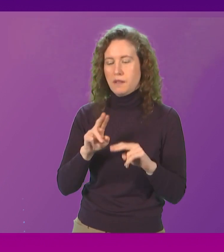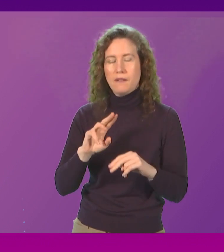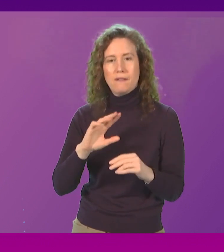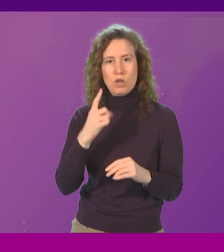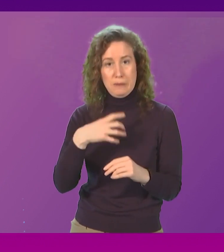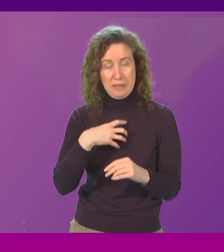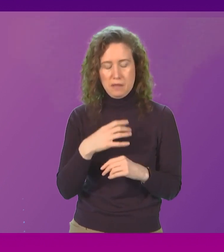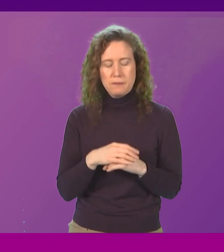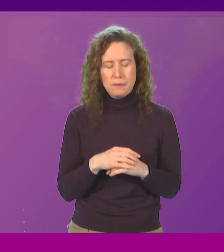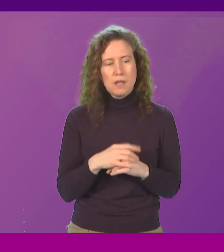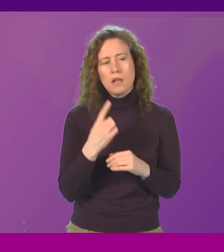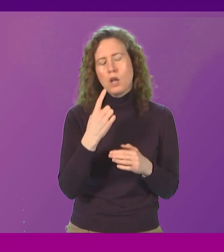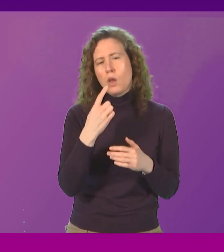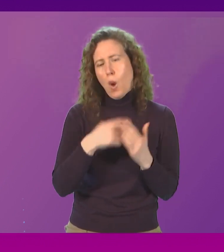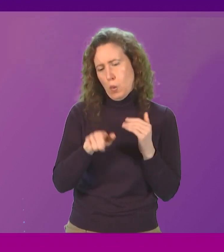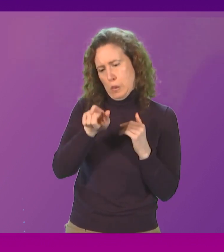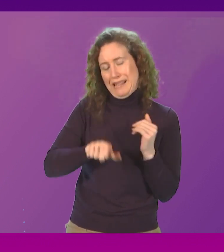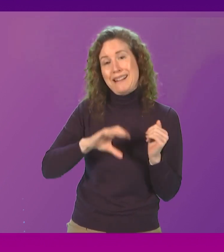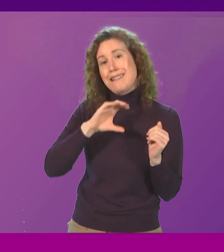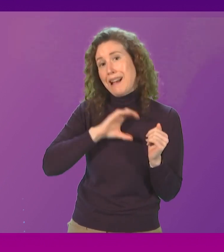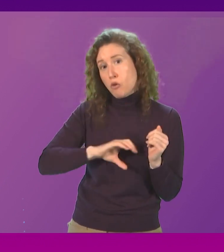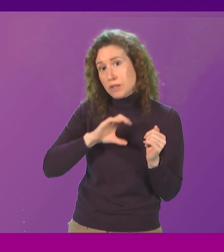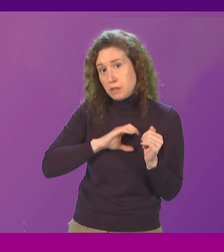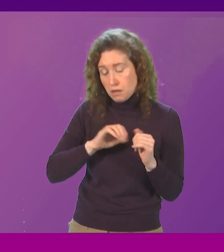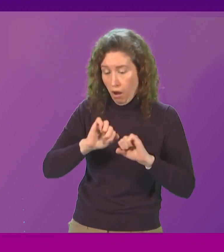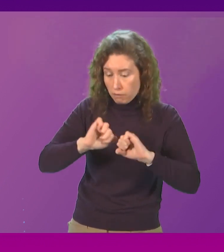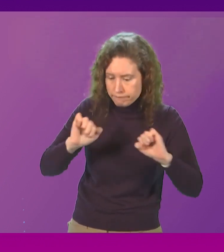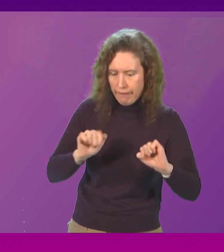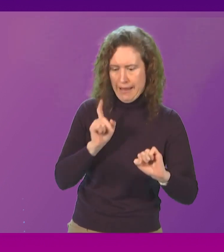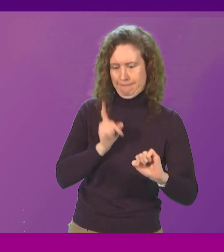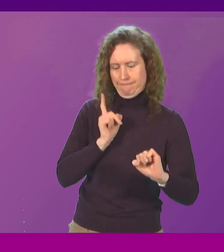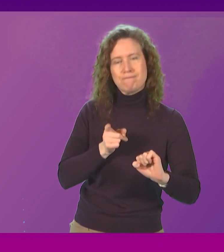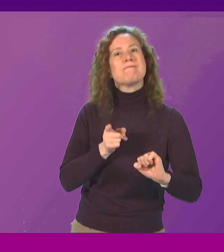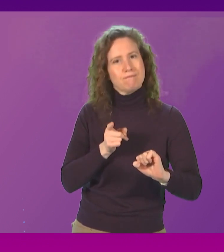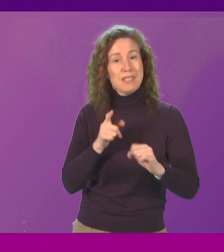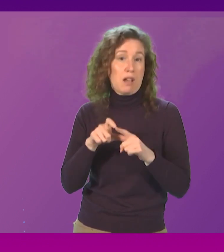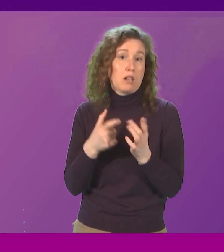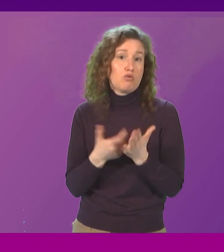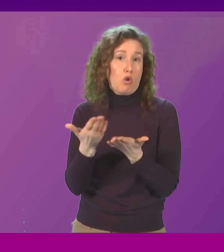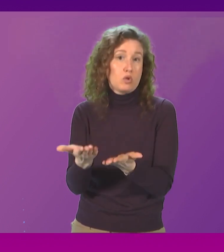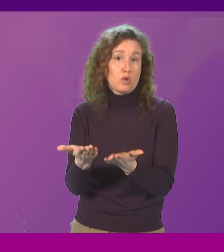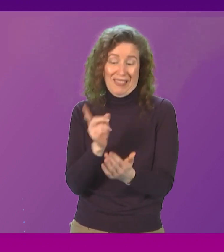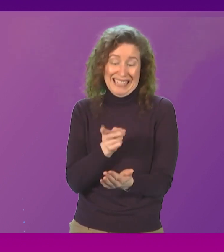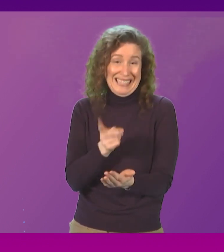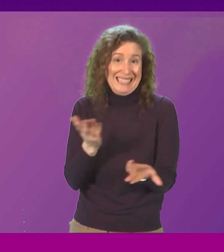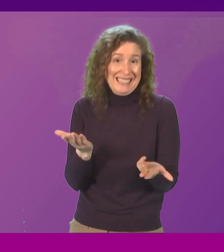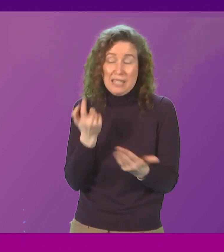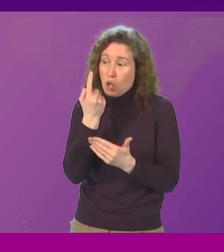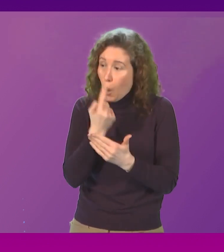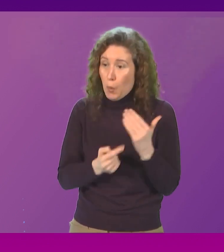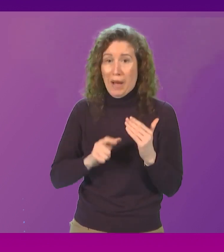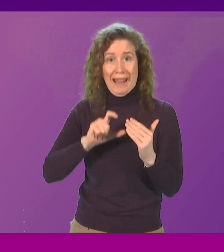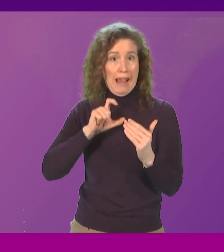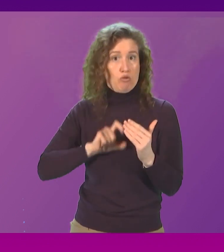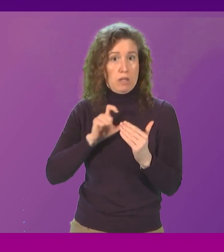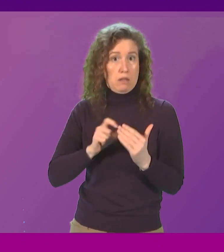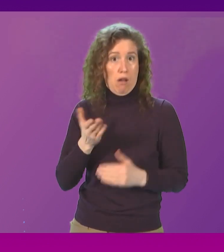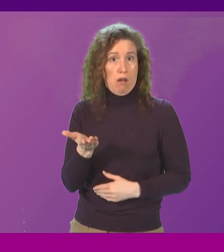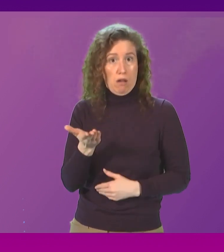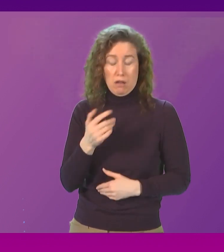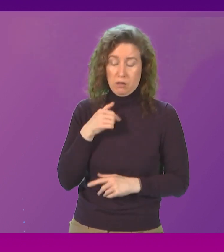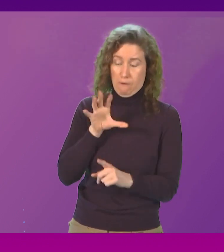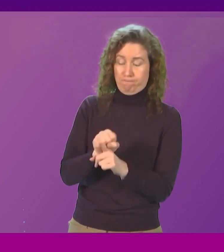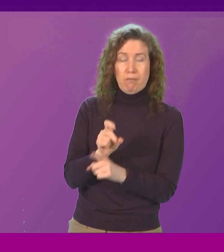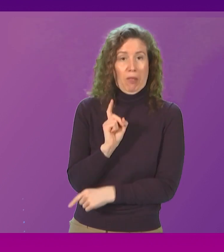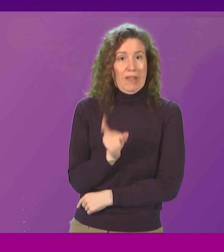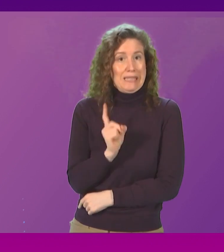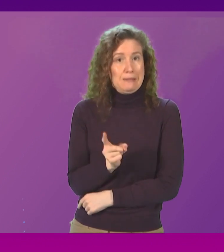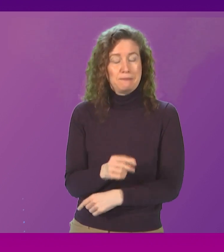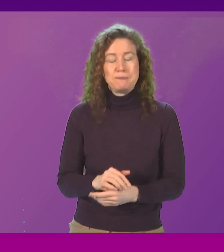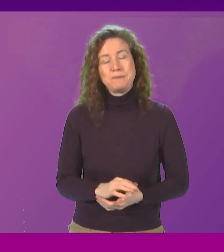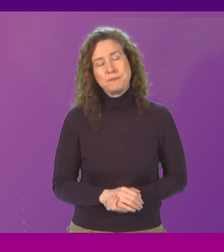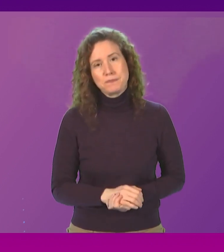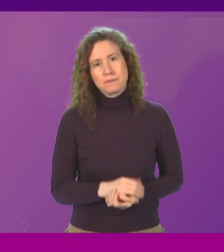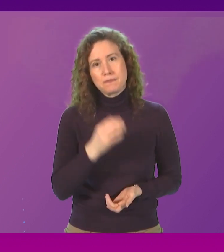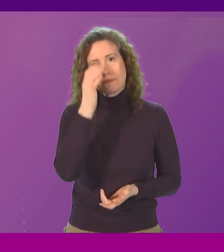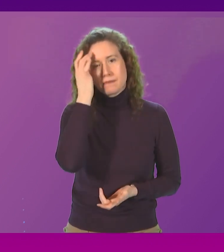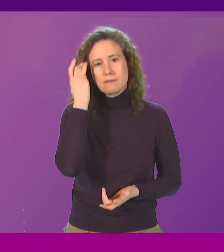The only character that is being revealed in the chamber today is that of Douglas Ross.